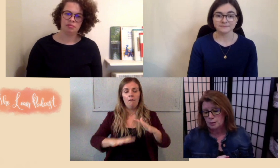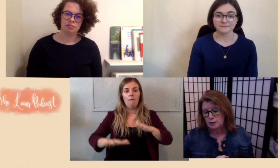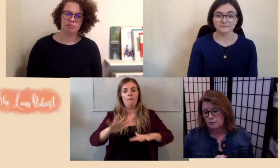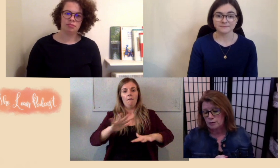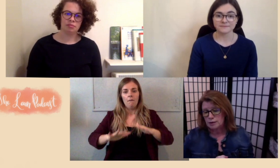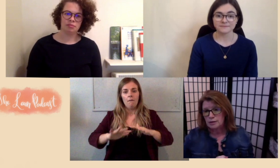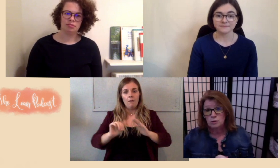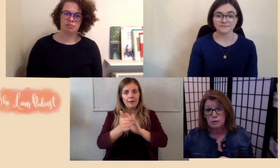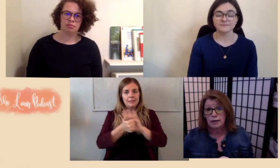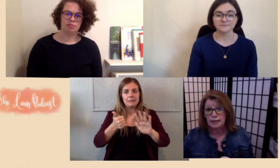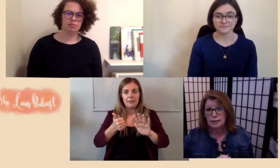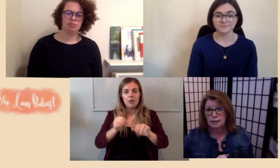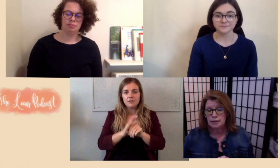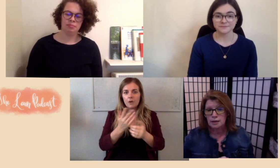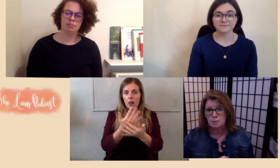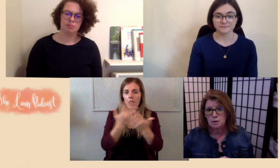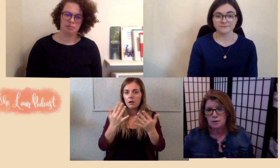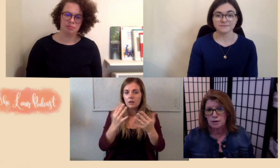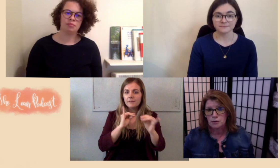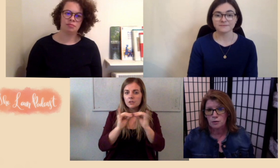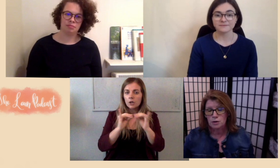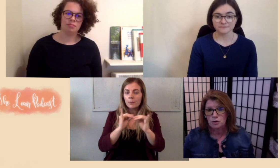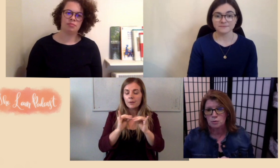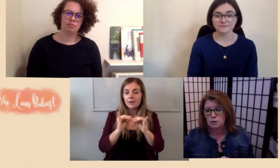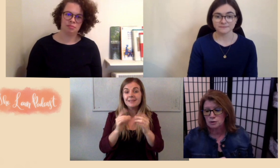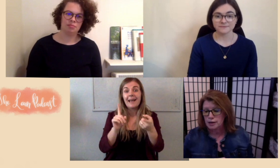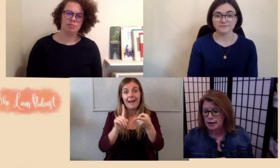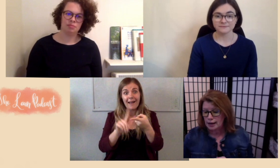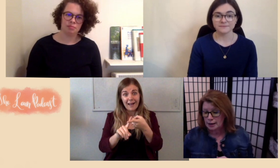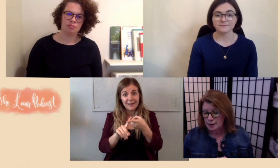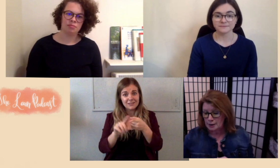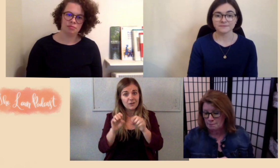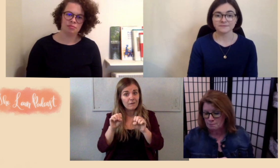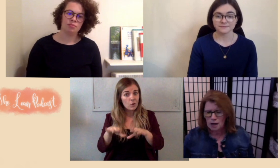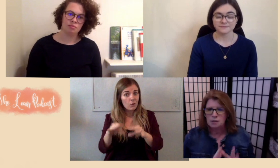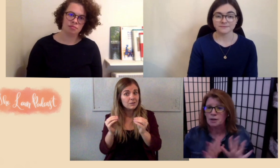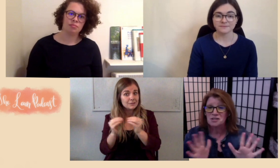Not to mention, obviously, everybody else on the other side of that screen.